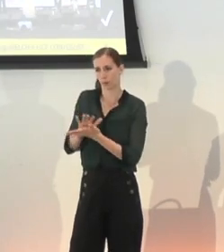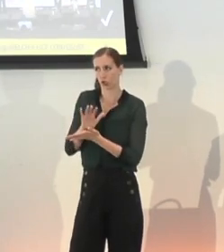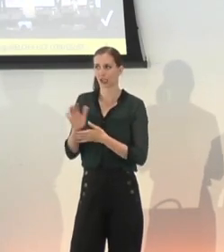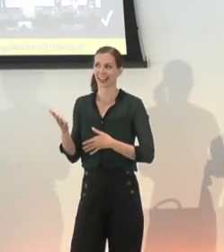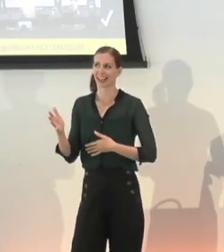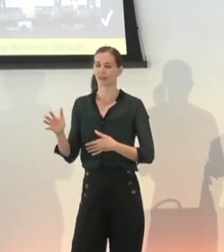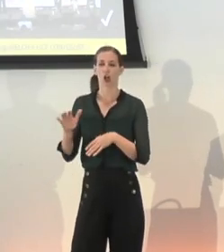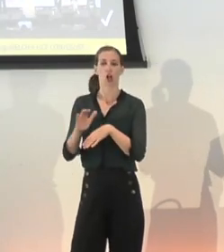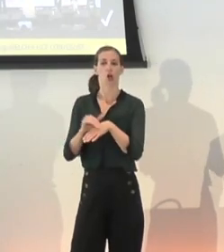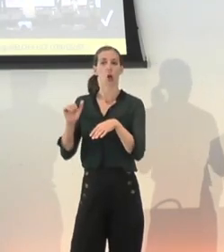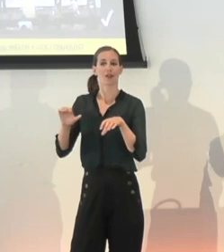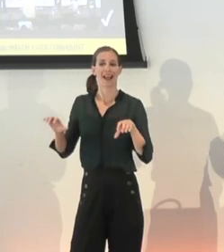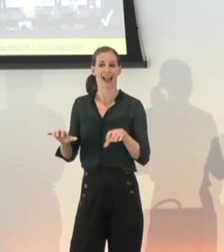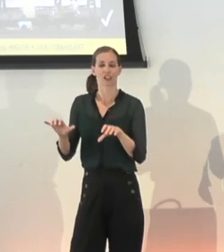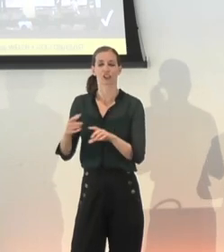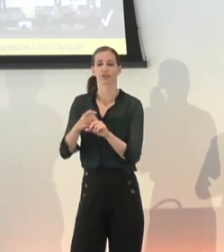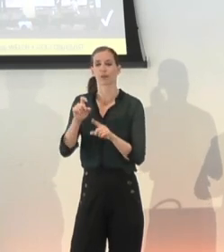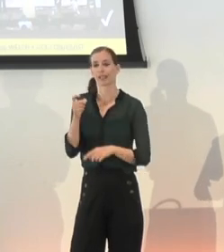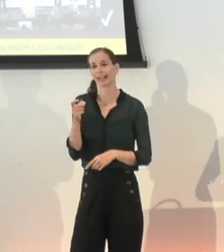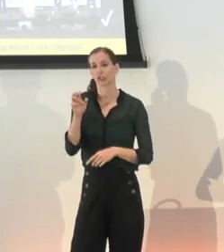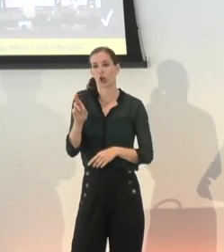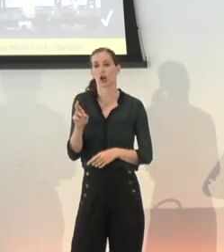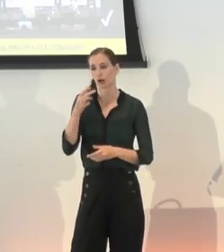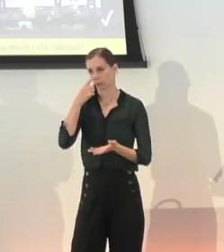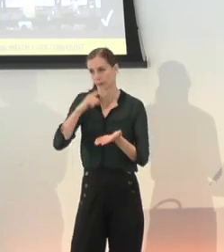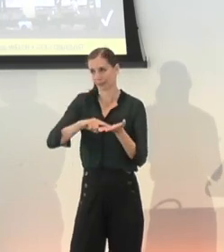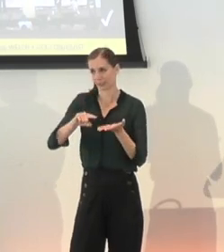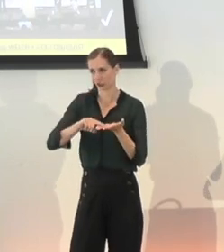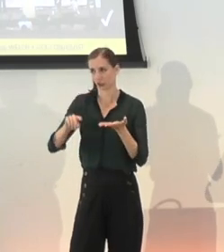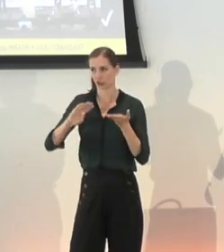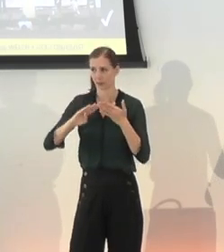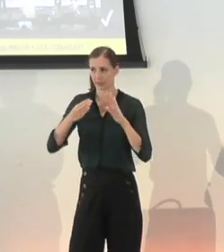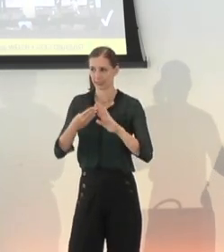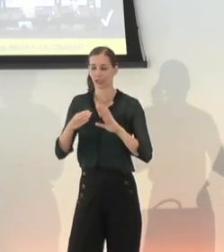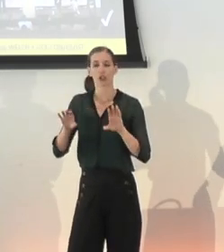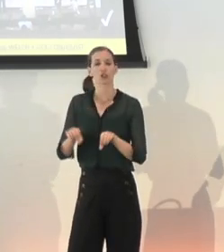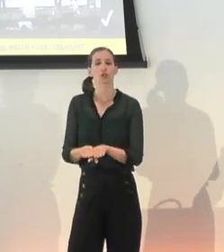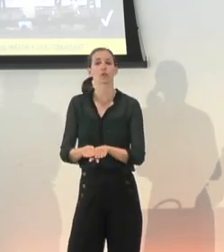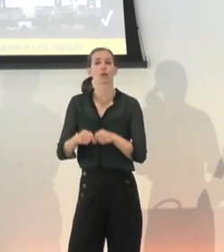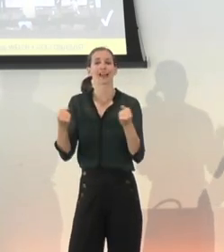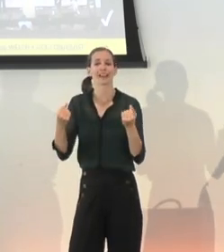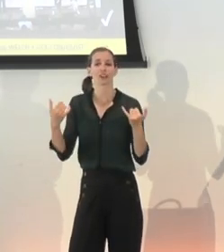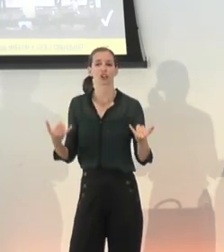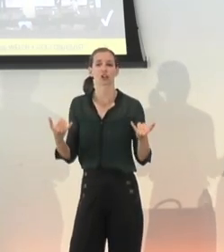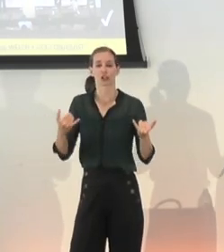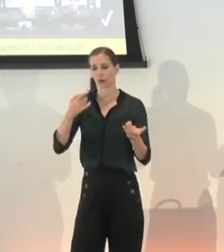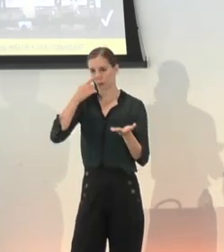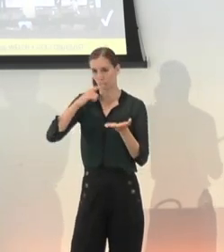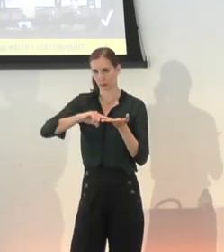Exar research community to basically write the current research cycle. What is happening in